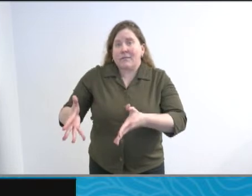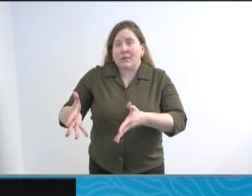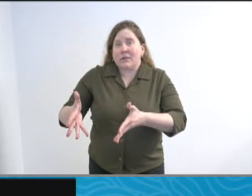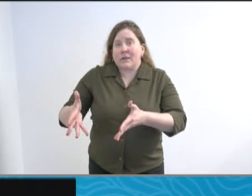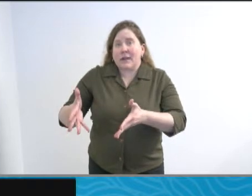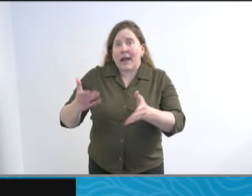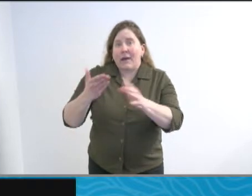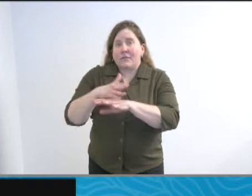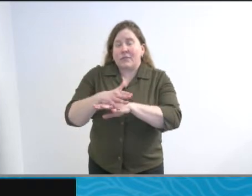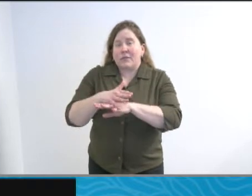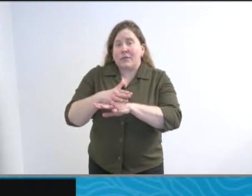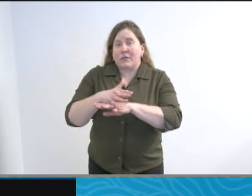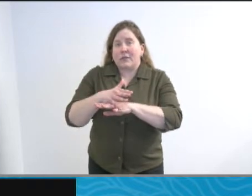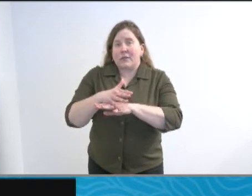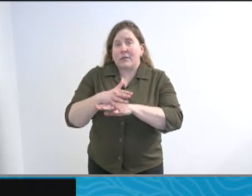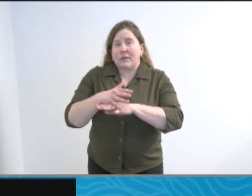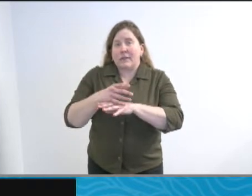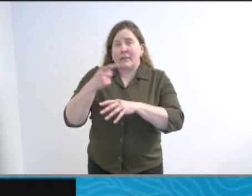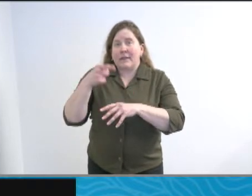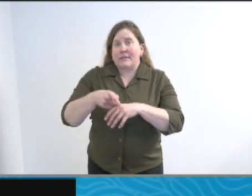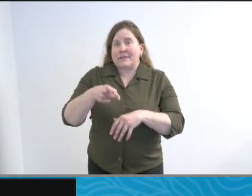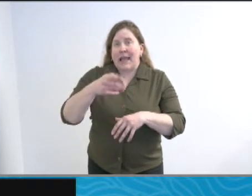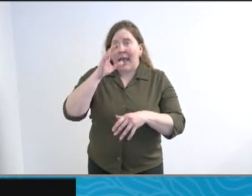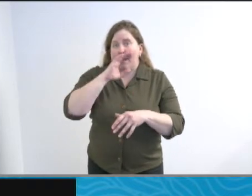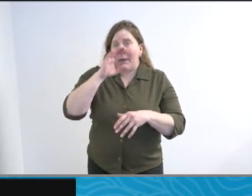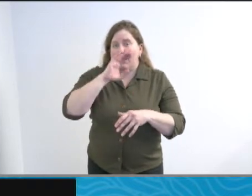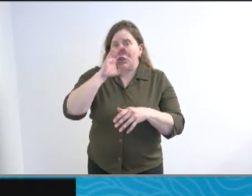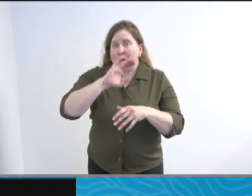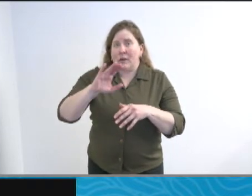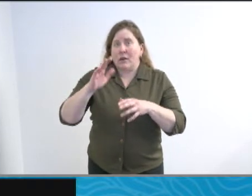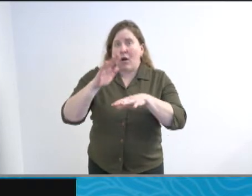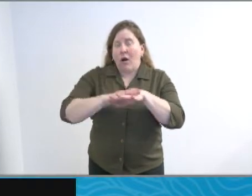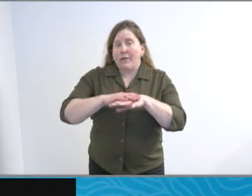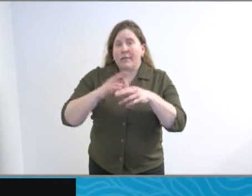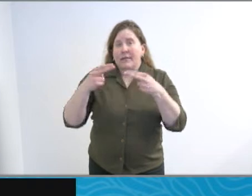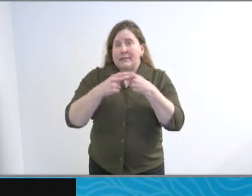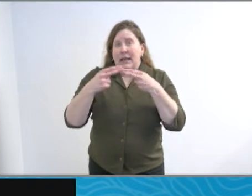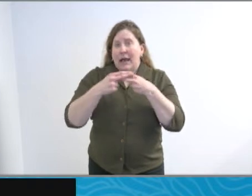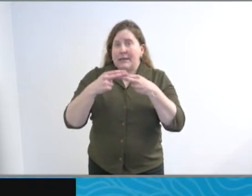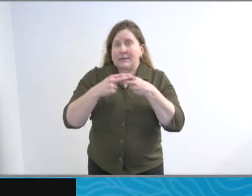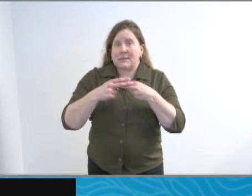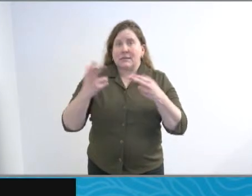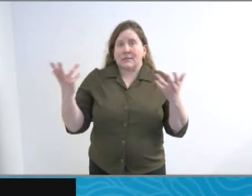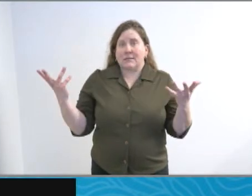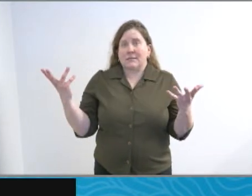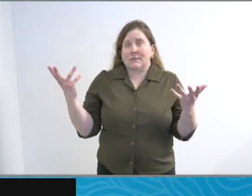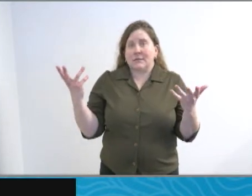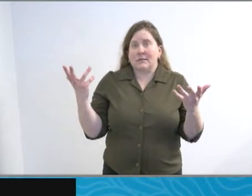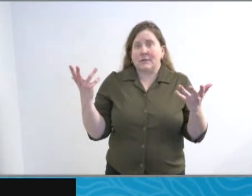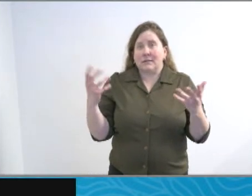that were priorities as well. So you see here in the '21-'22 engagement,